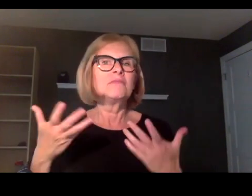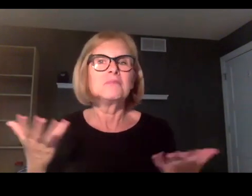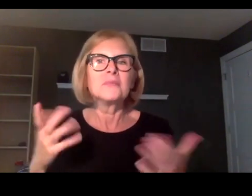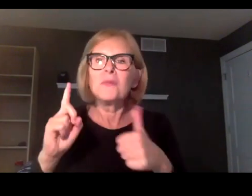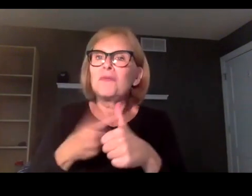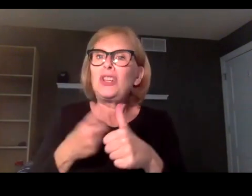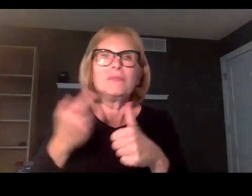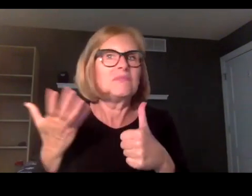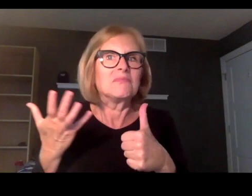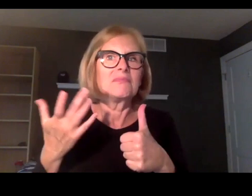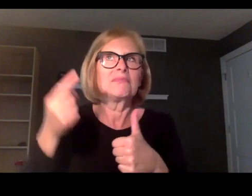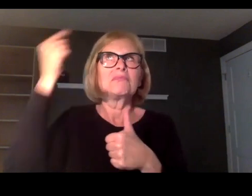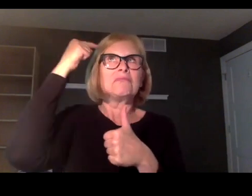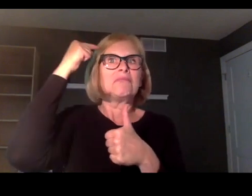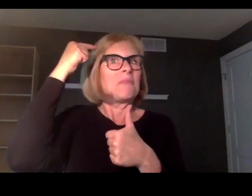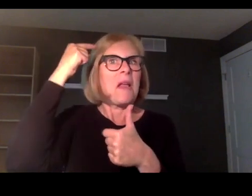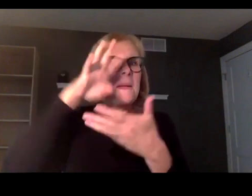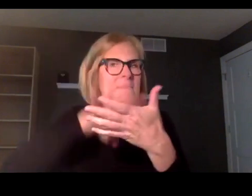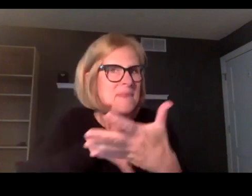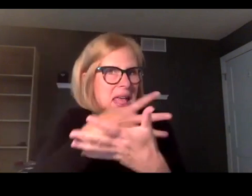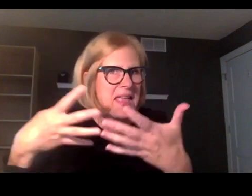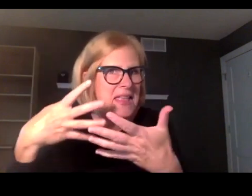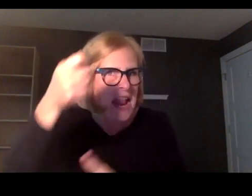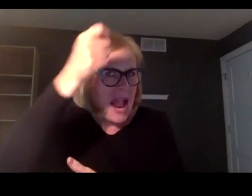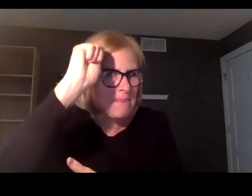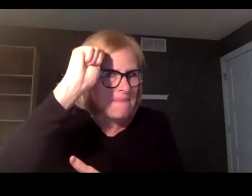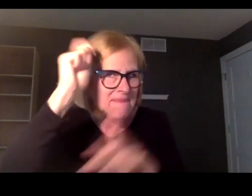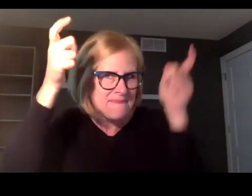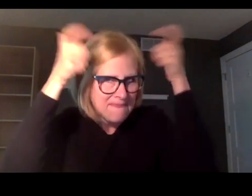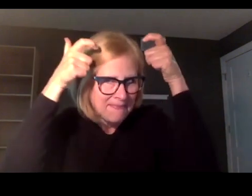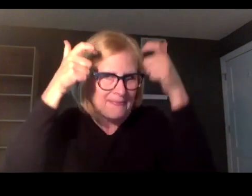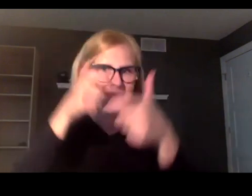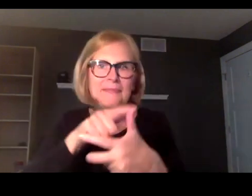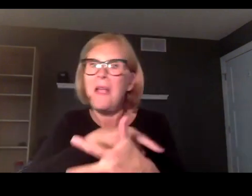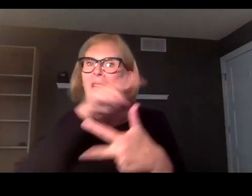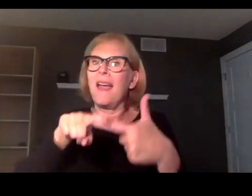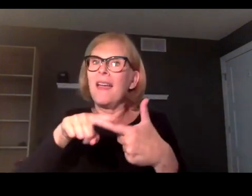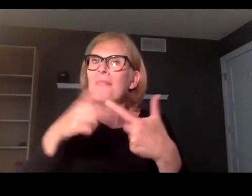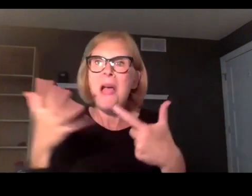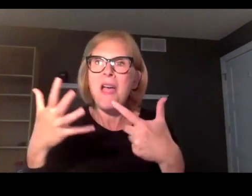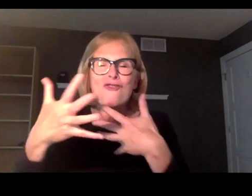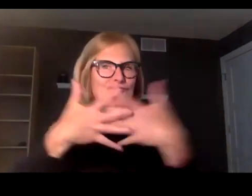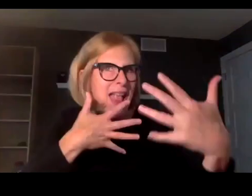First he had on his own checked cap, then a bunch of gray caps,